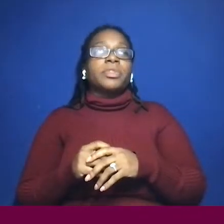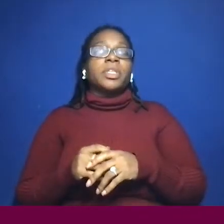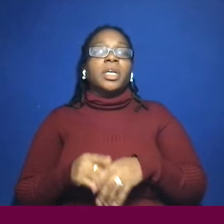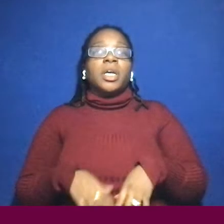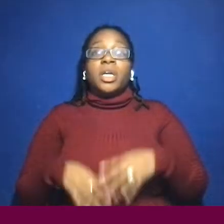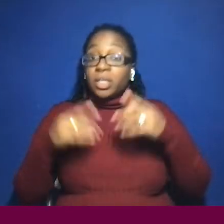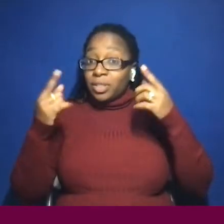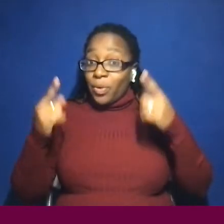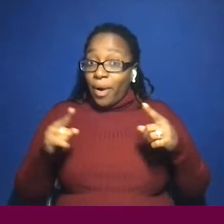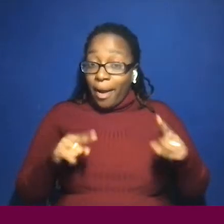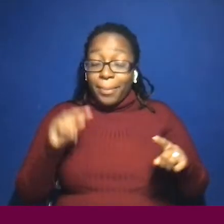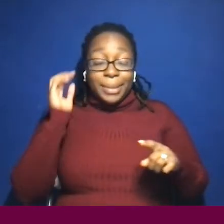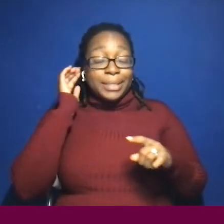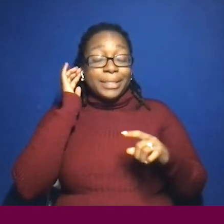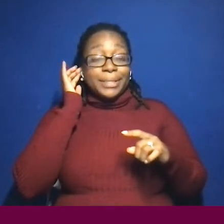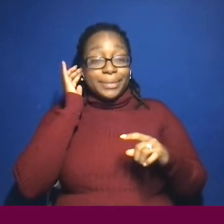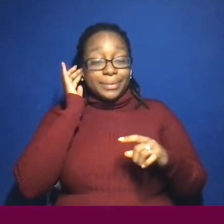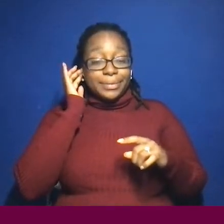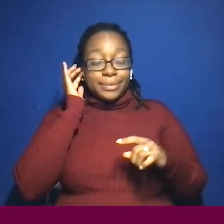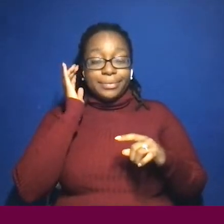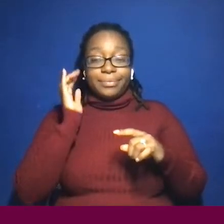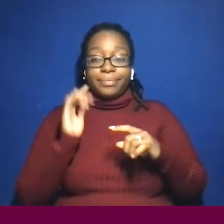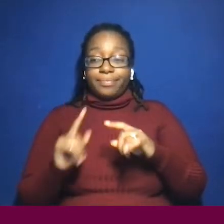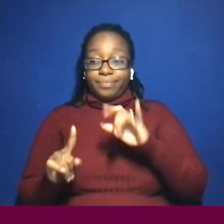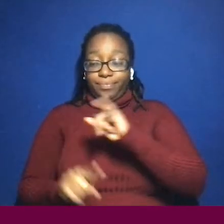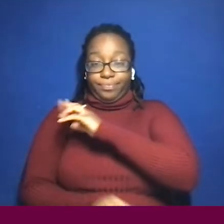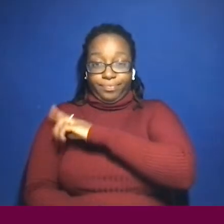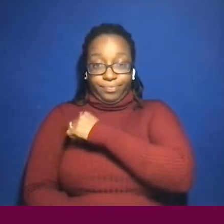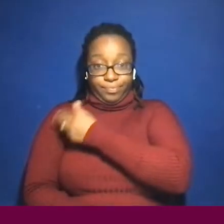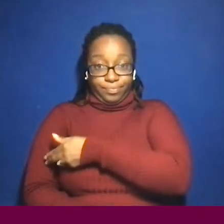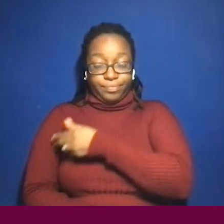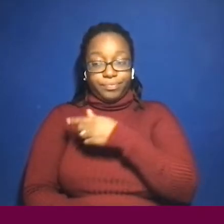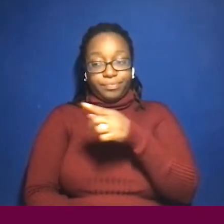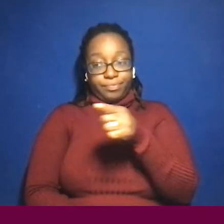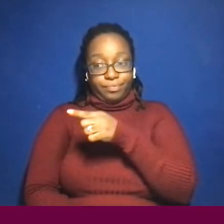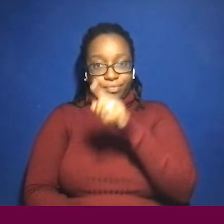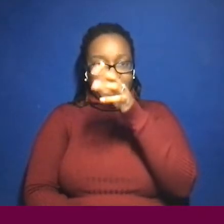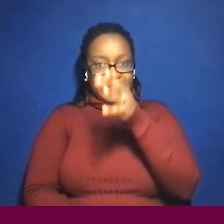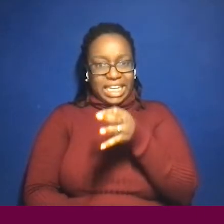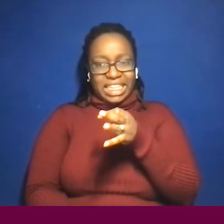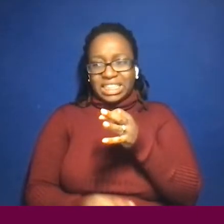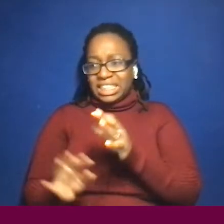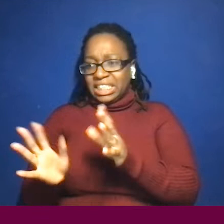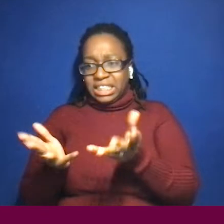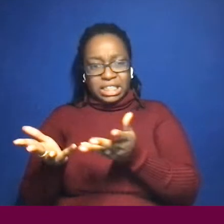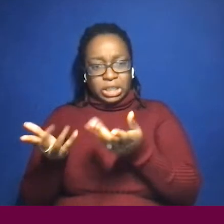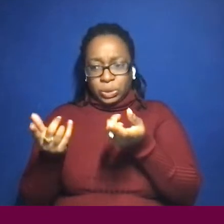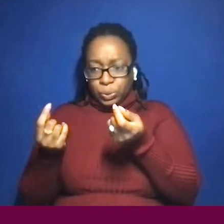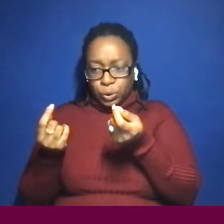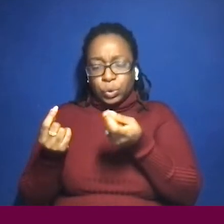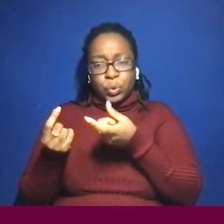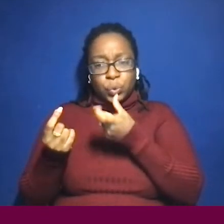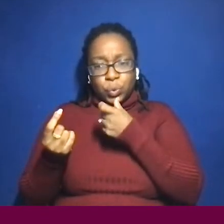was so telling in this hospital as they decided who to prioritize for evacuation